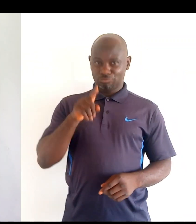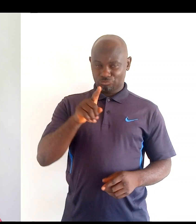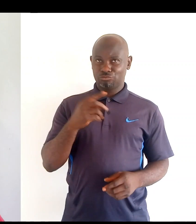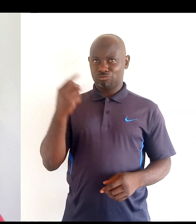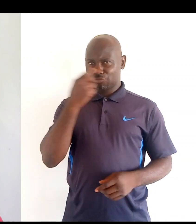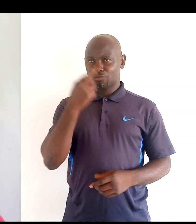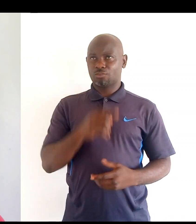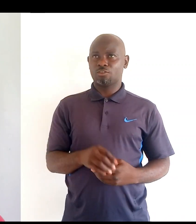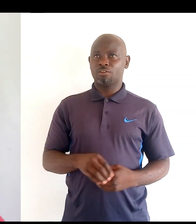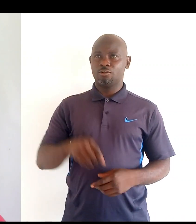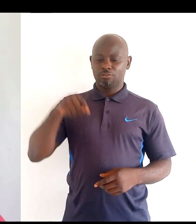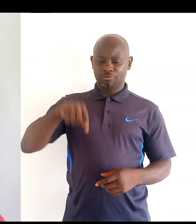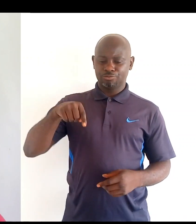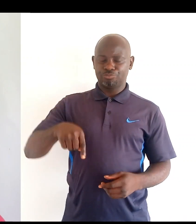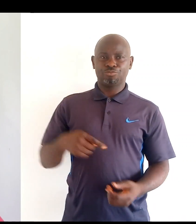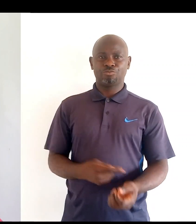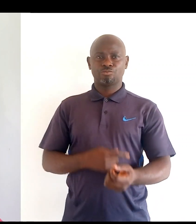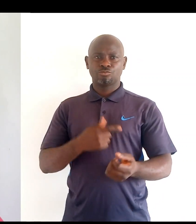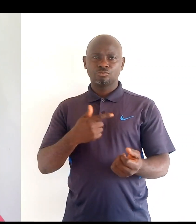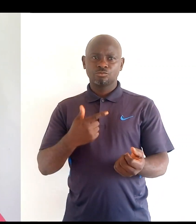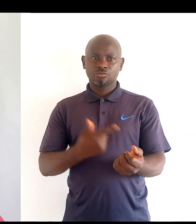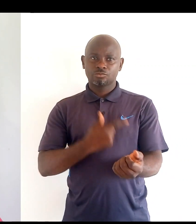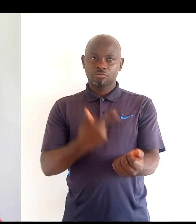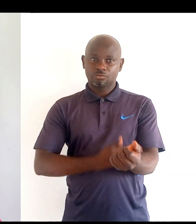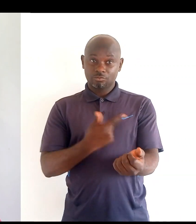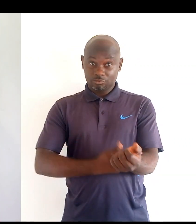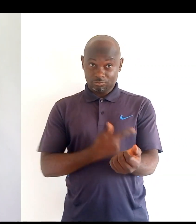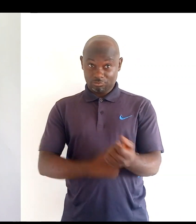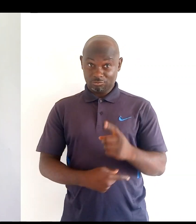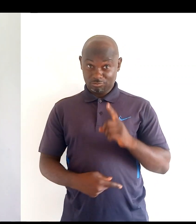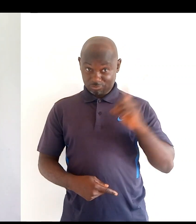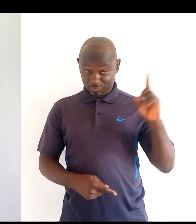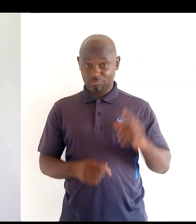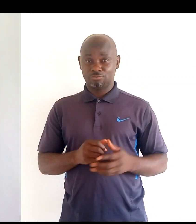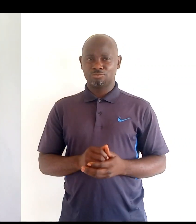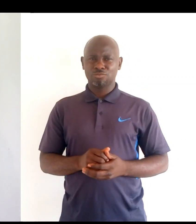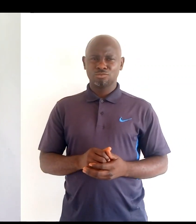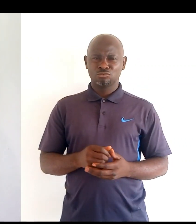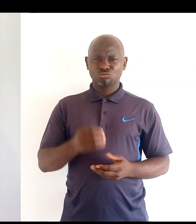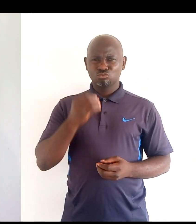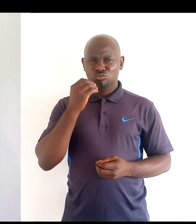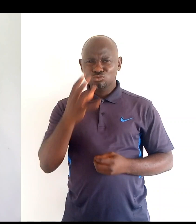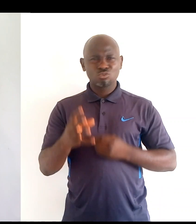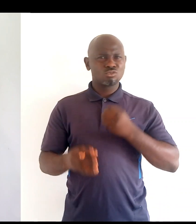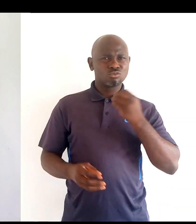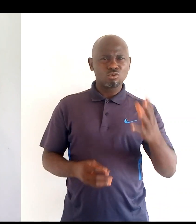The ability to sign or use different sign language also aid in education because most